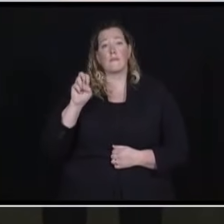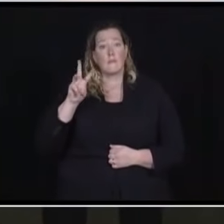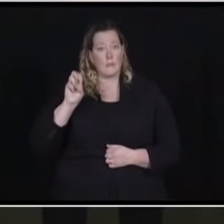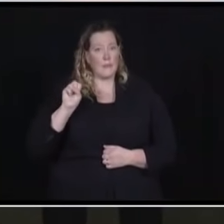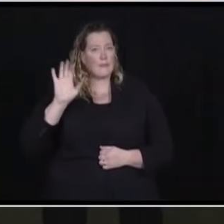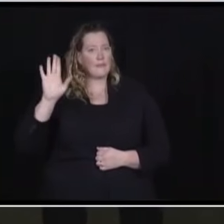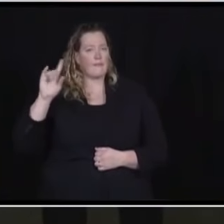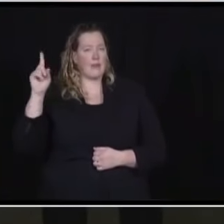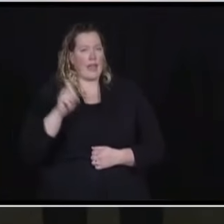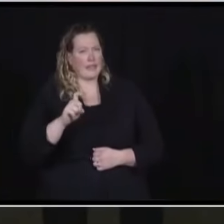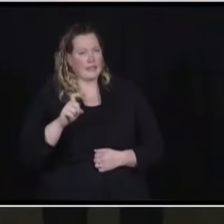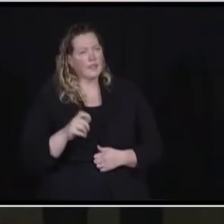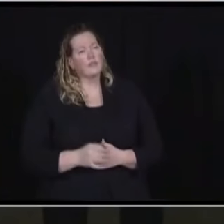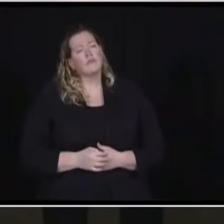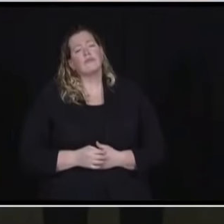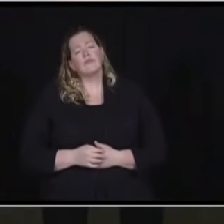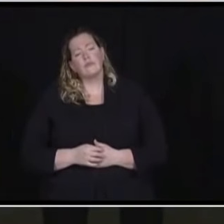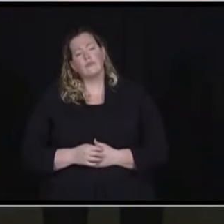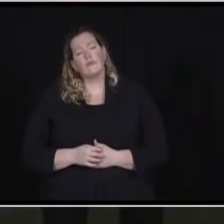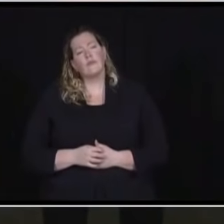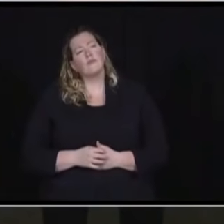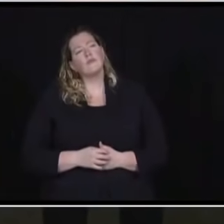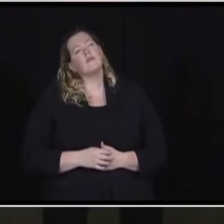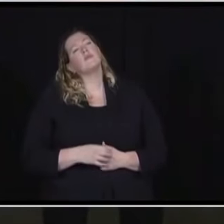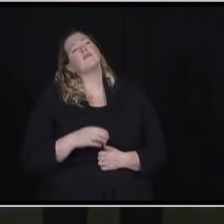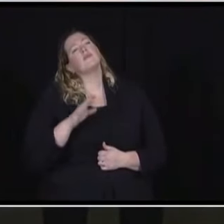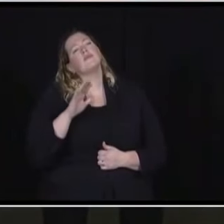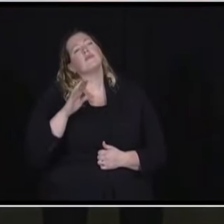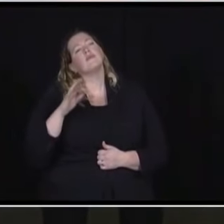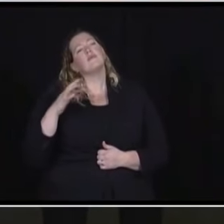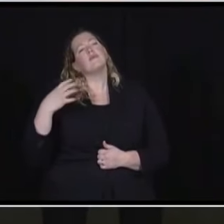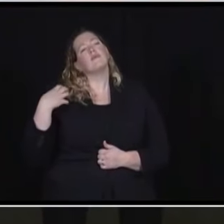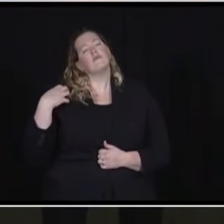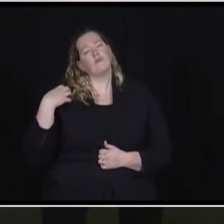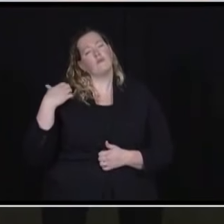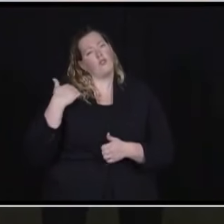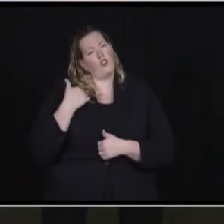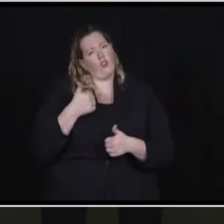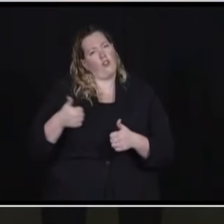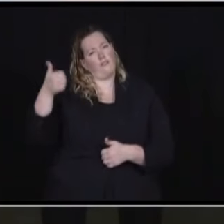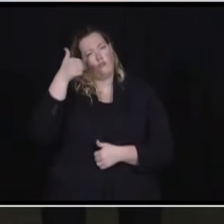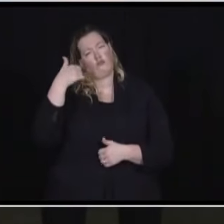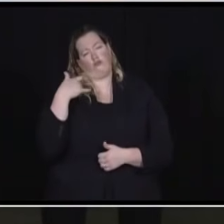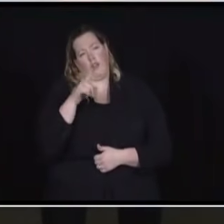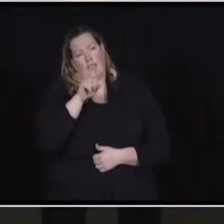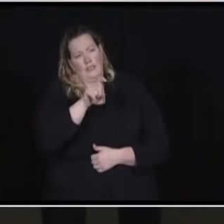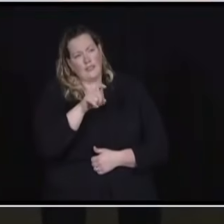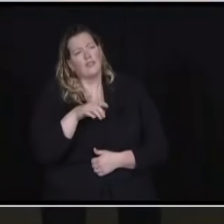And that is what our work entails right now and that is where we are going, the team is being